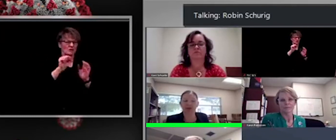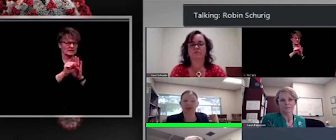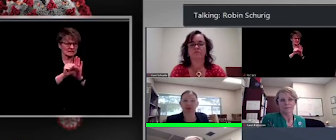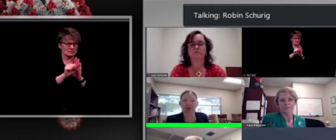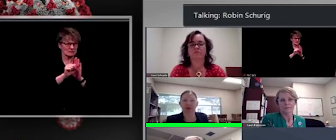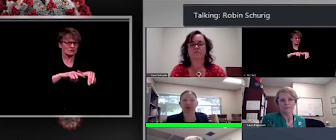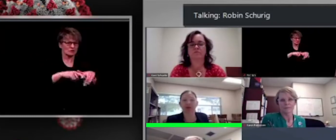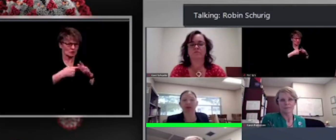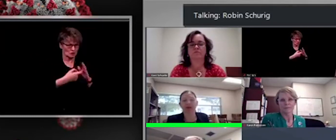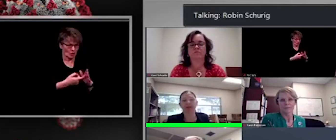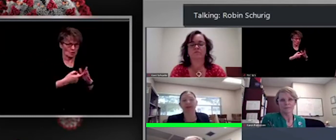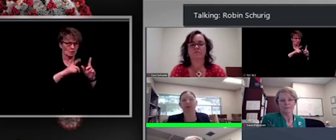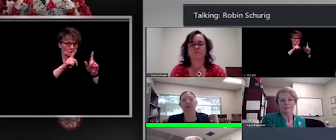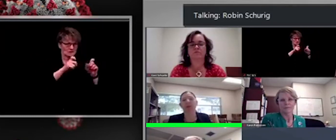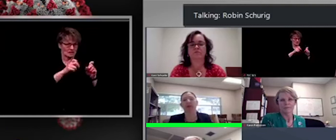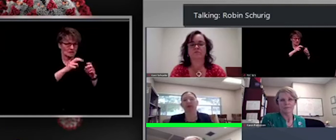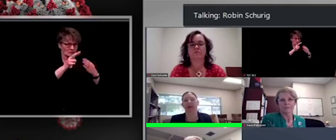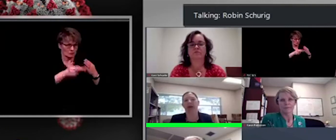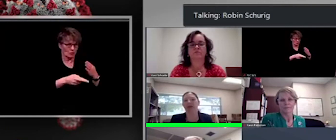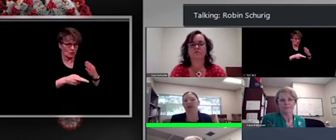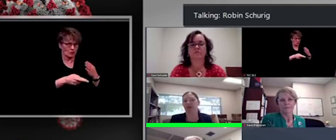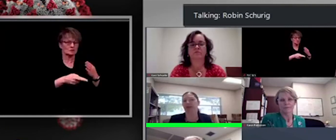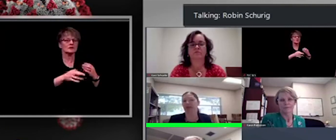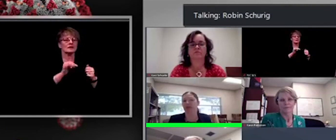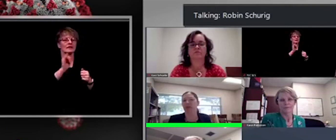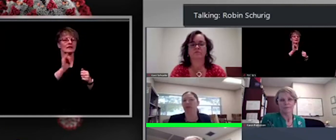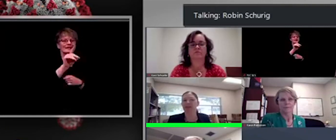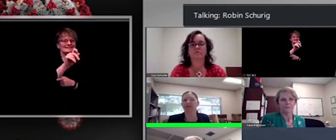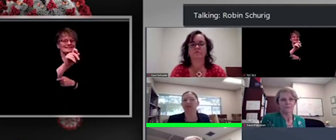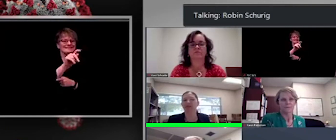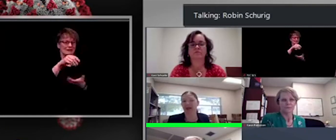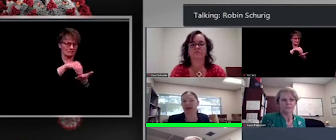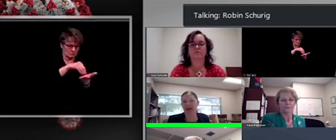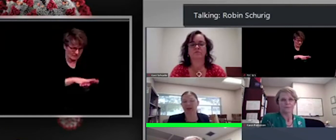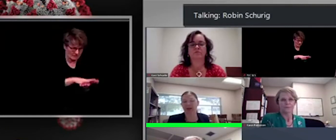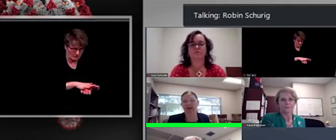whichever is earlier. When we're looking at how many new cases we receive each day, we